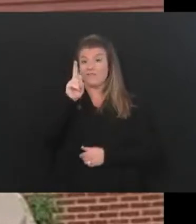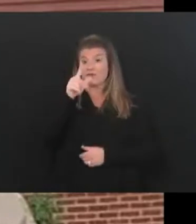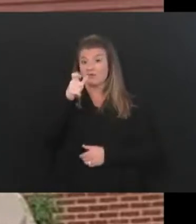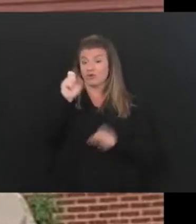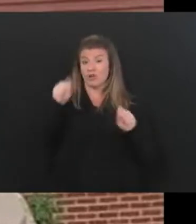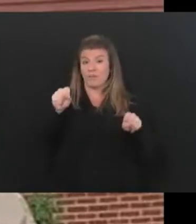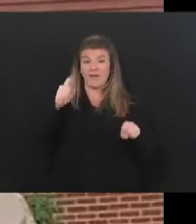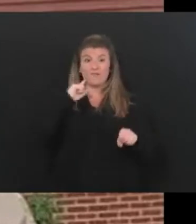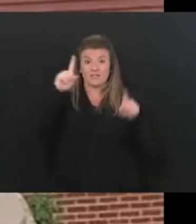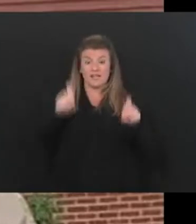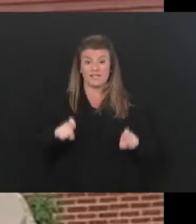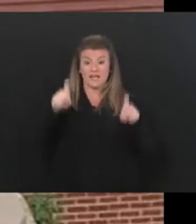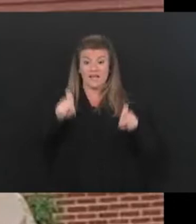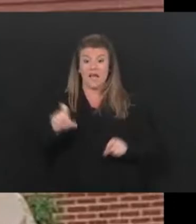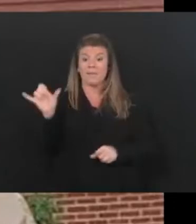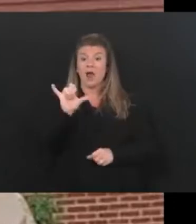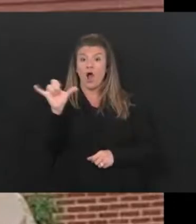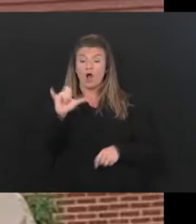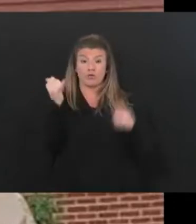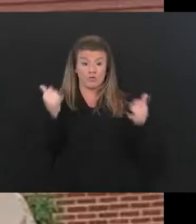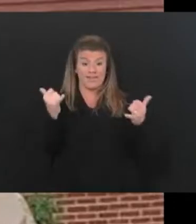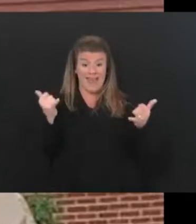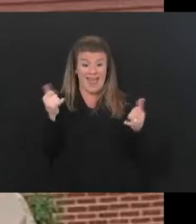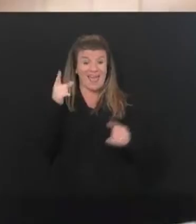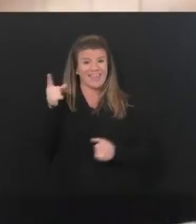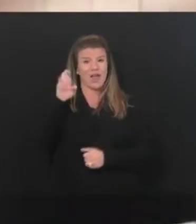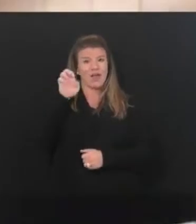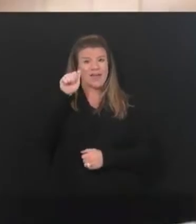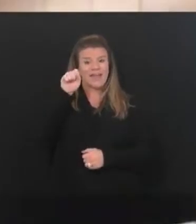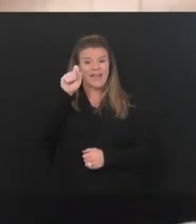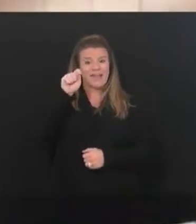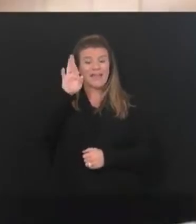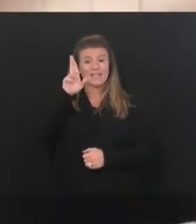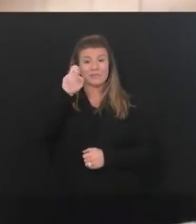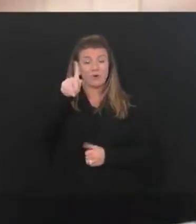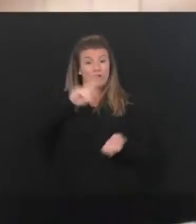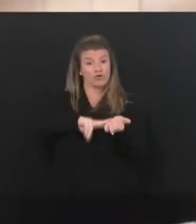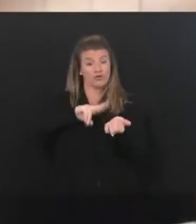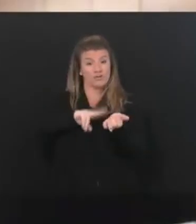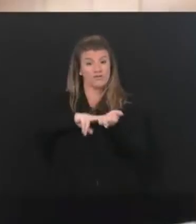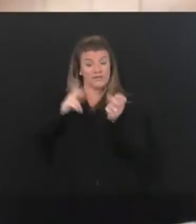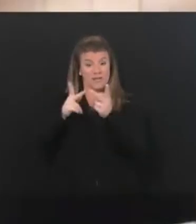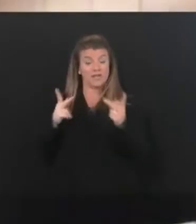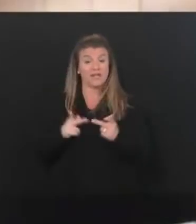THE REDUCED BURN RATE. THEY'VE BEEN USED, PROVIDE THE SURGE CAPACITY FOR THE TESTING,